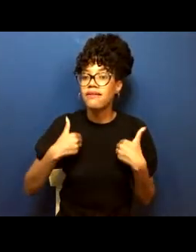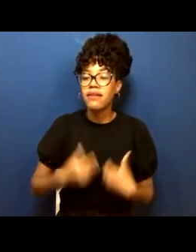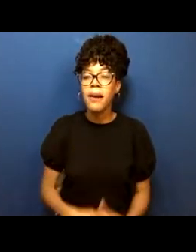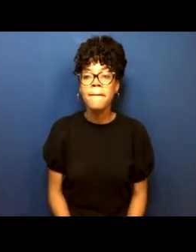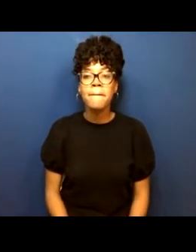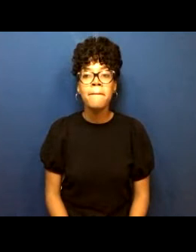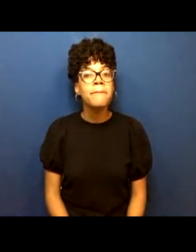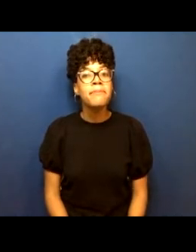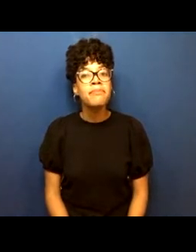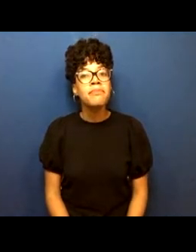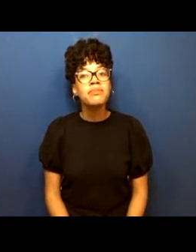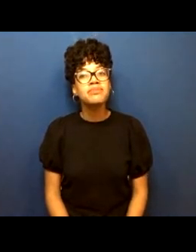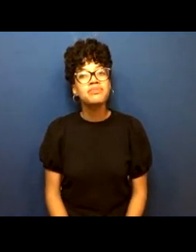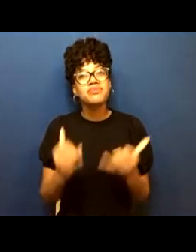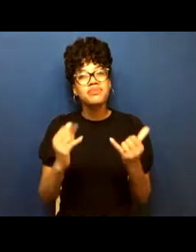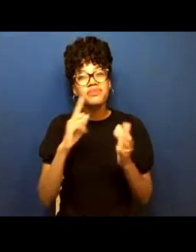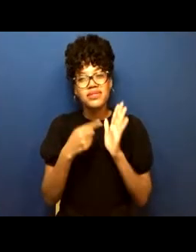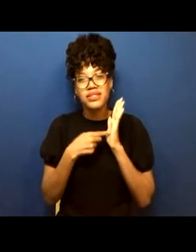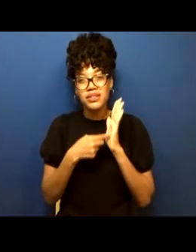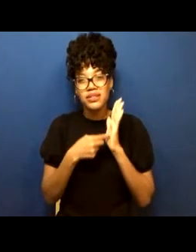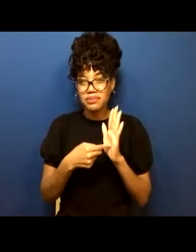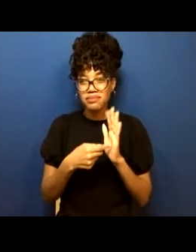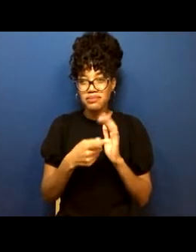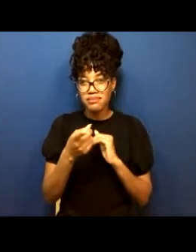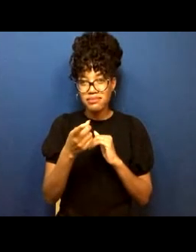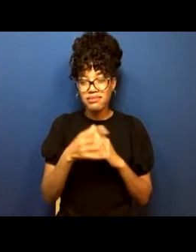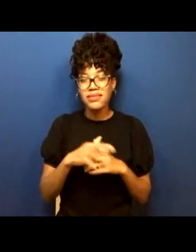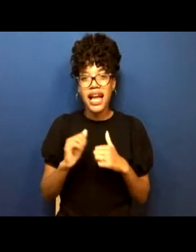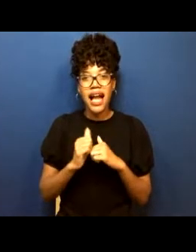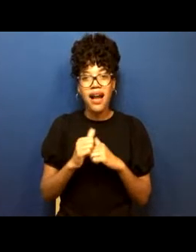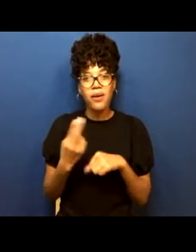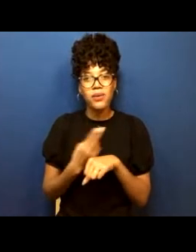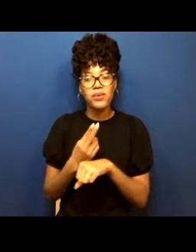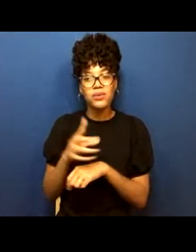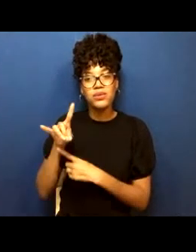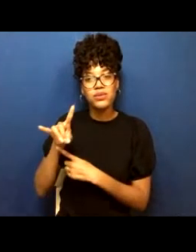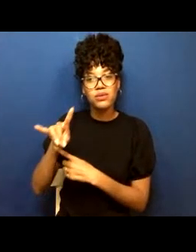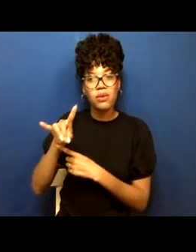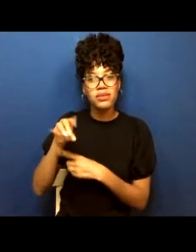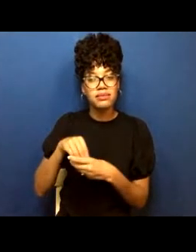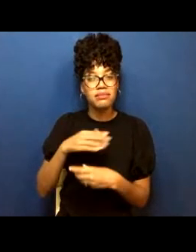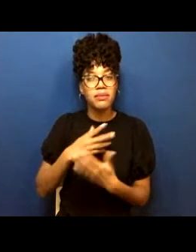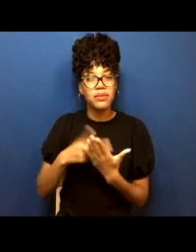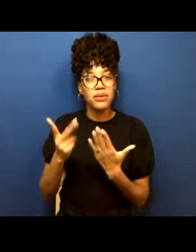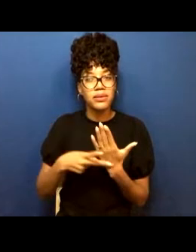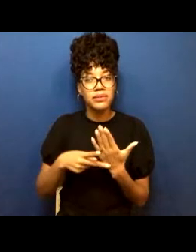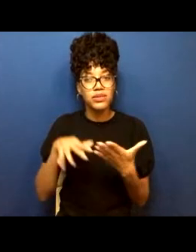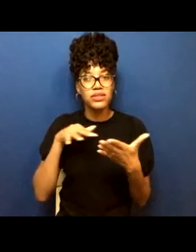So now I'm going to show you an example of how we use drones and my program to a study Steller's sea lions.